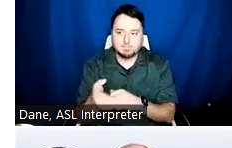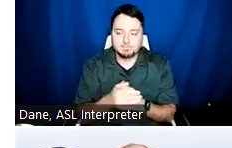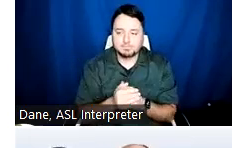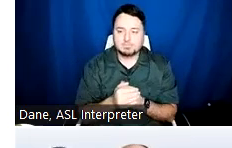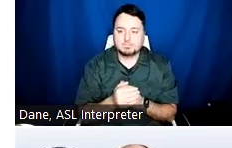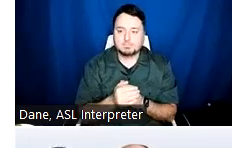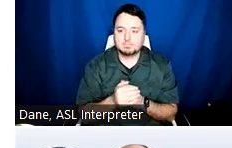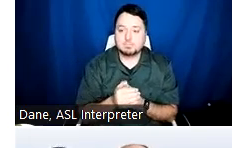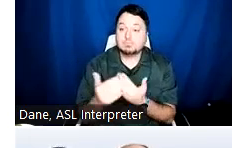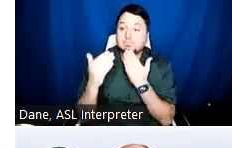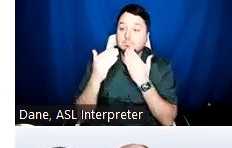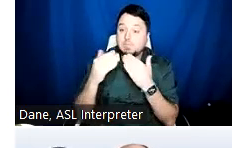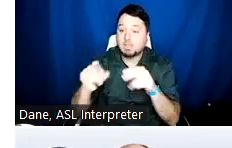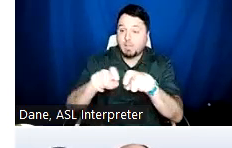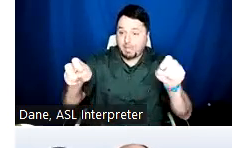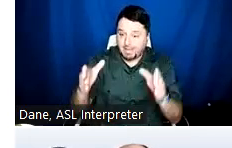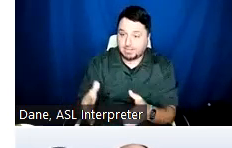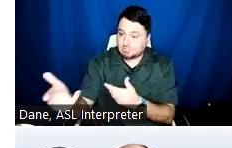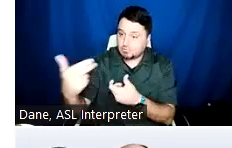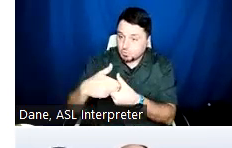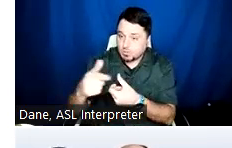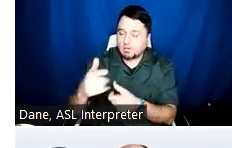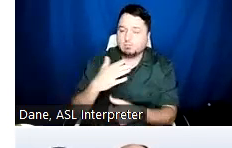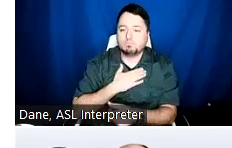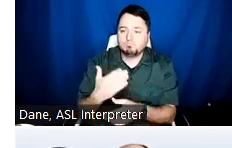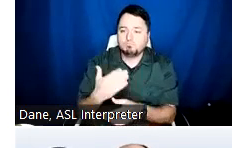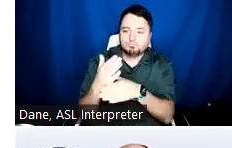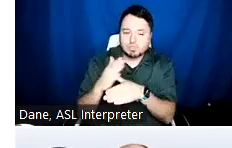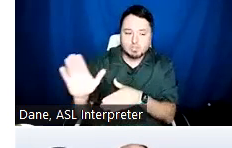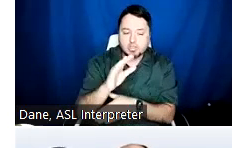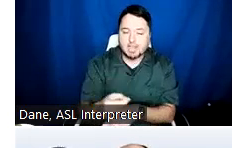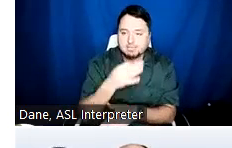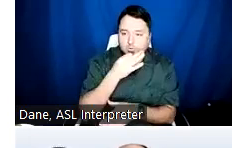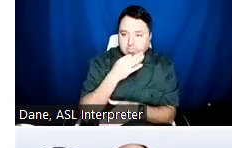I want to thank our panelists for joining us and being willing to share their expertise as well